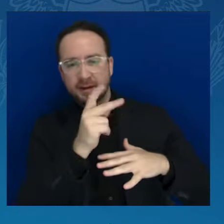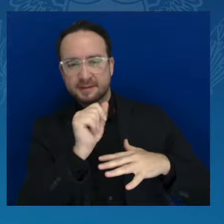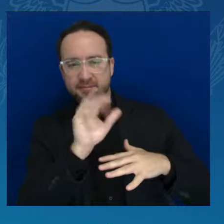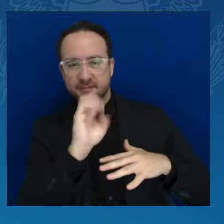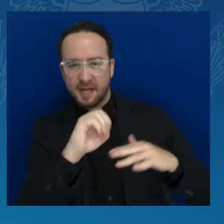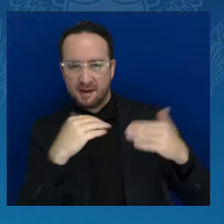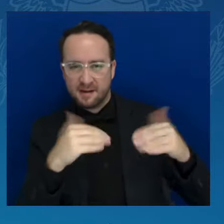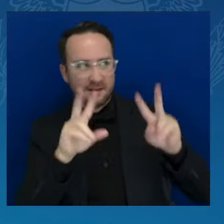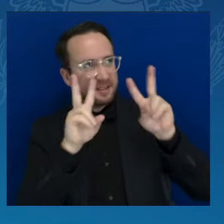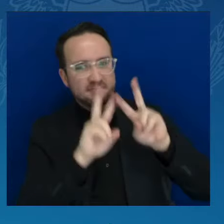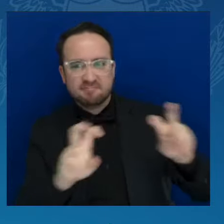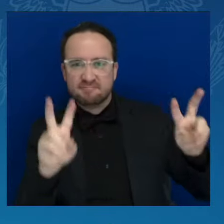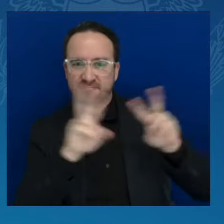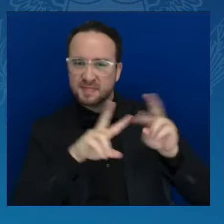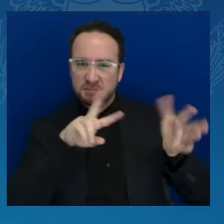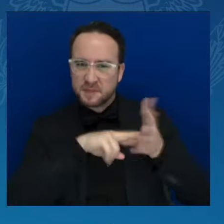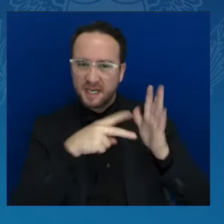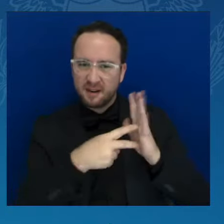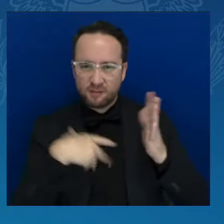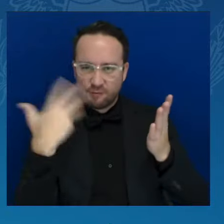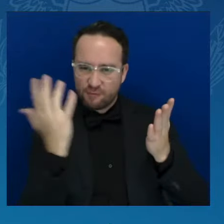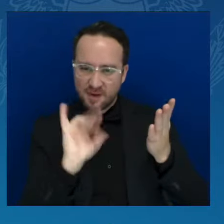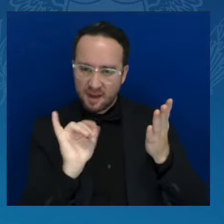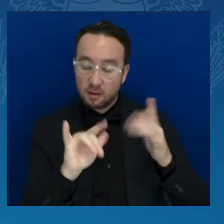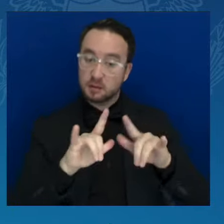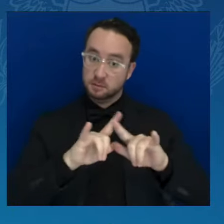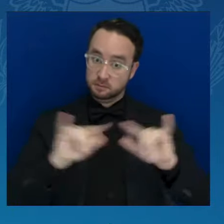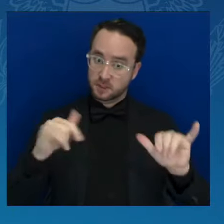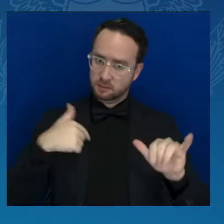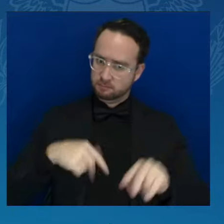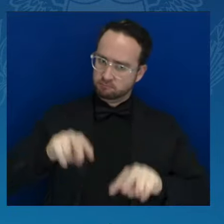As you can see, the endless possibilities of space unite us,